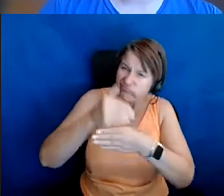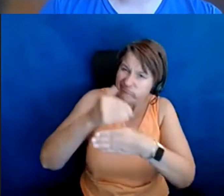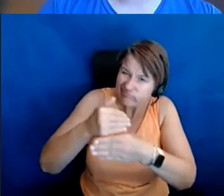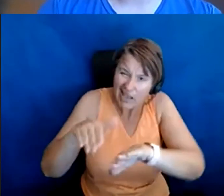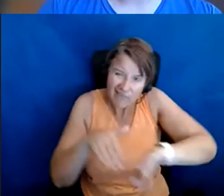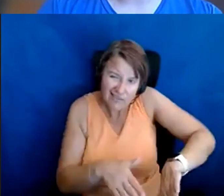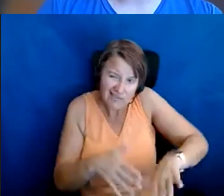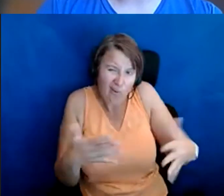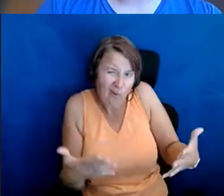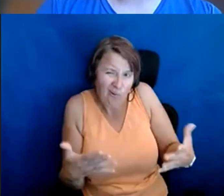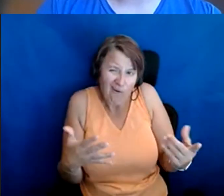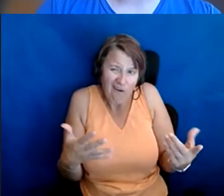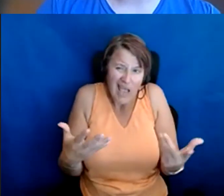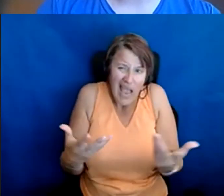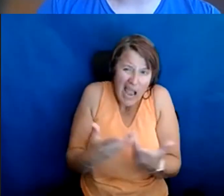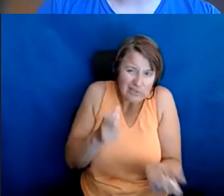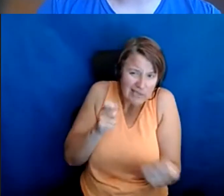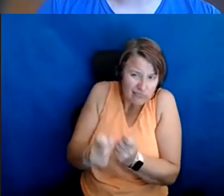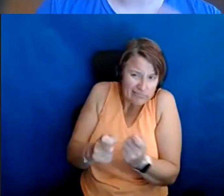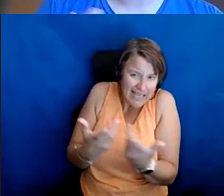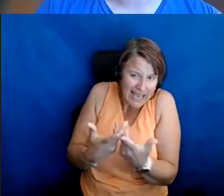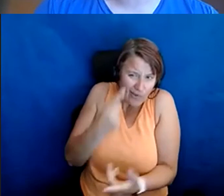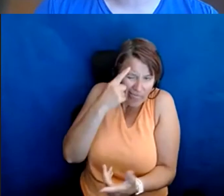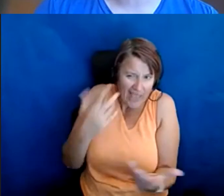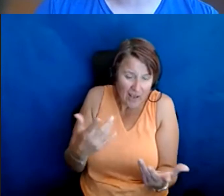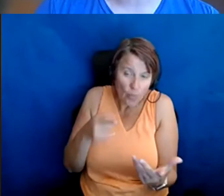Like how does that change how you think about it? Would that change how you would design it?